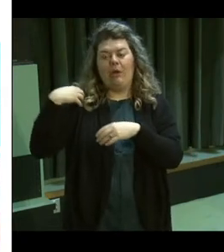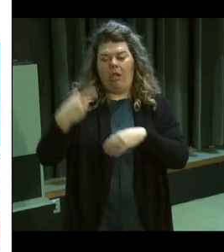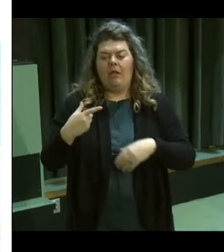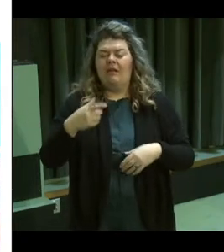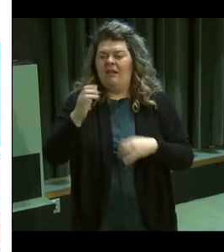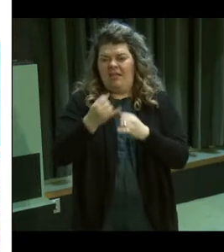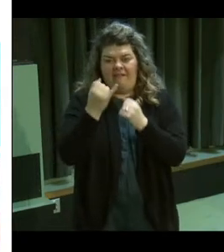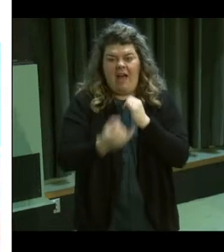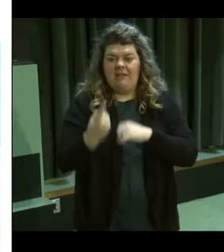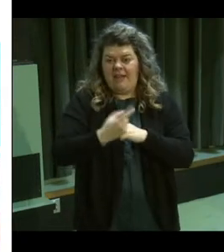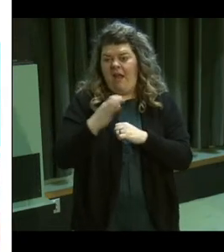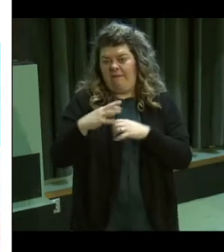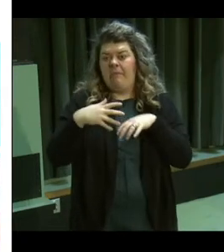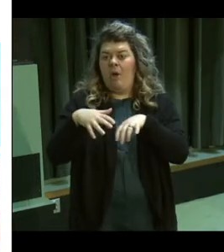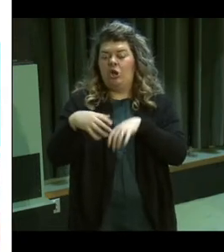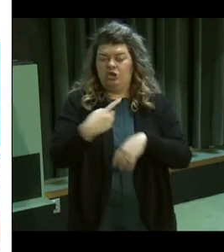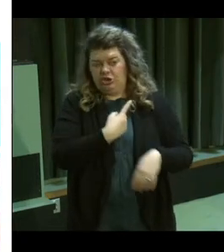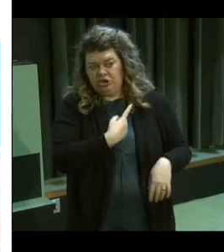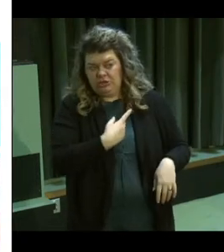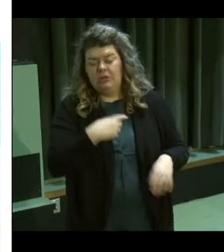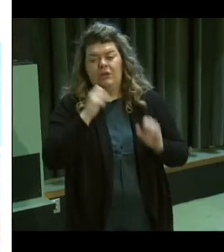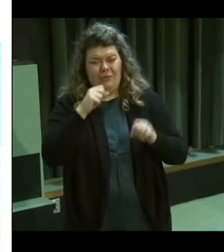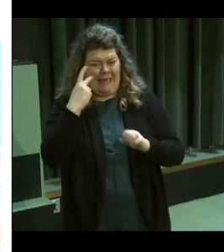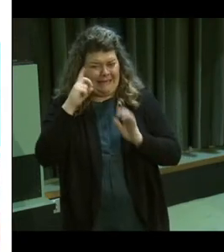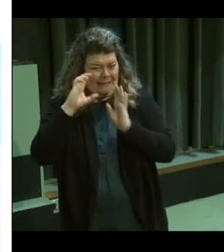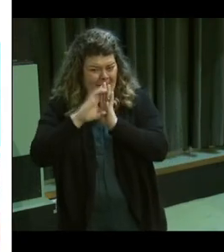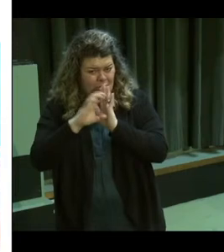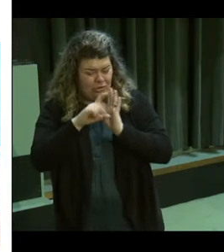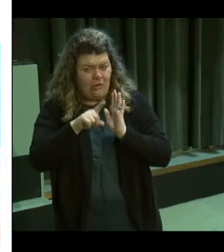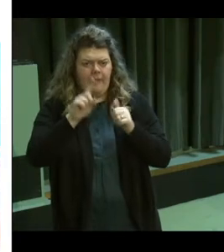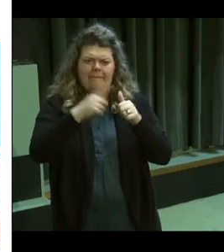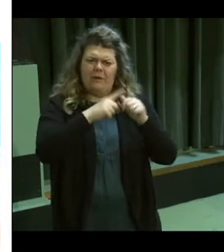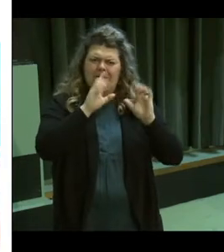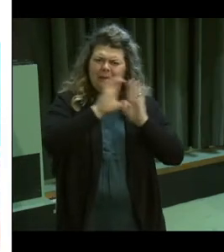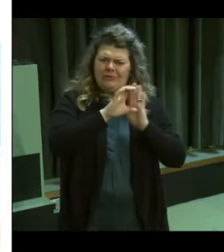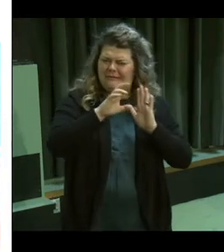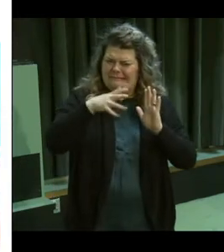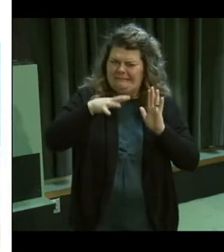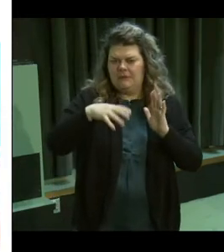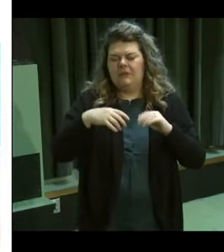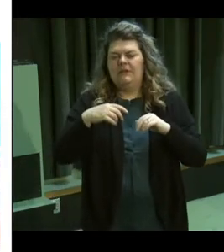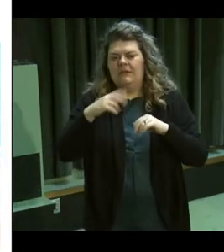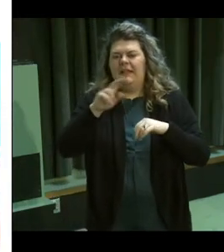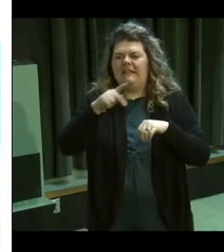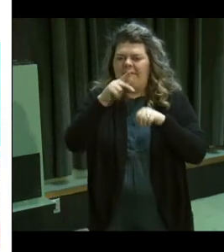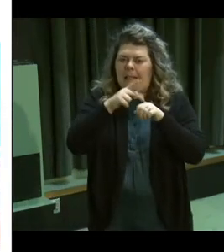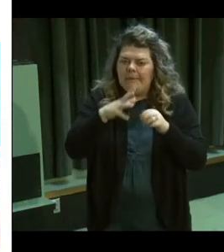and this was the final day of the march. And you can see the